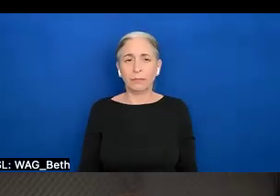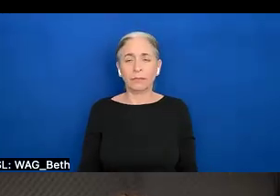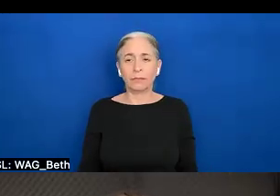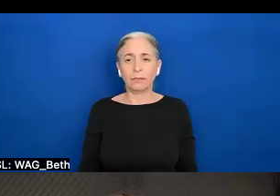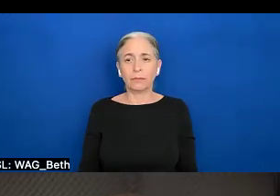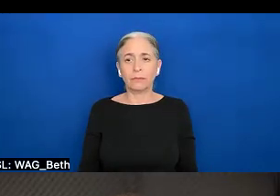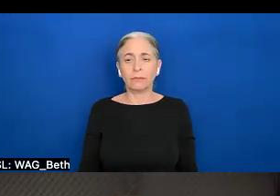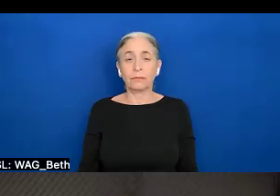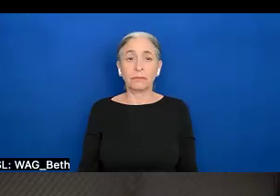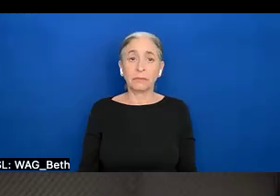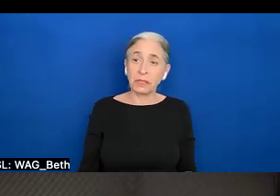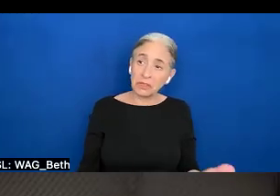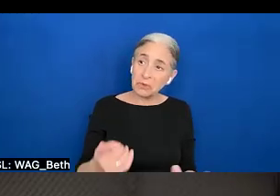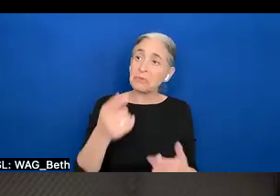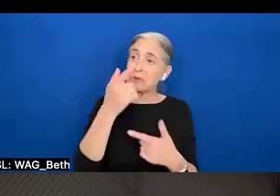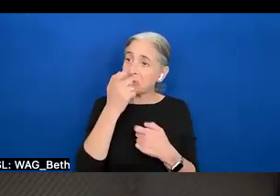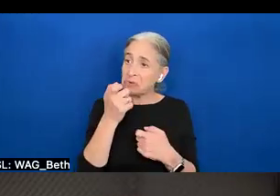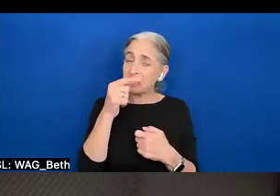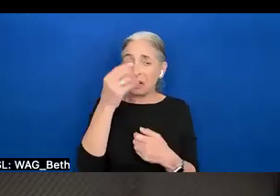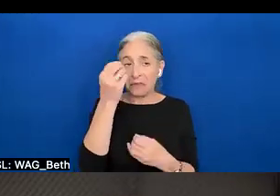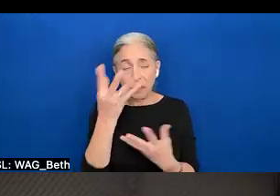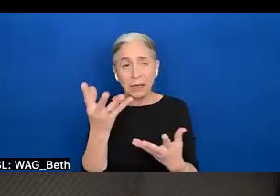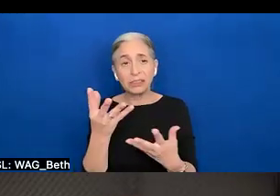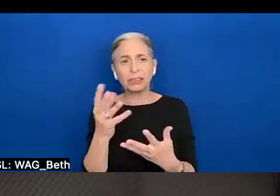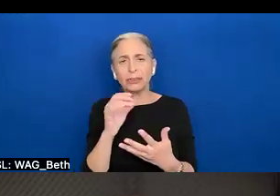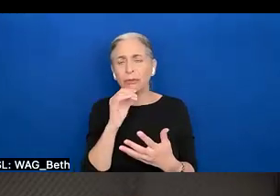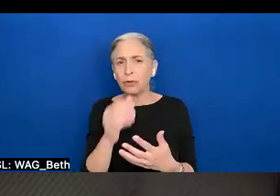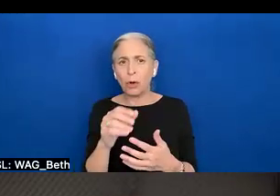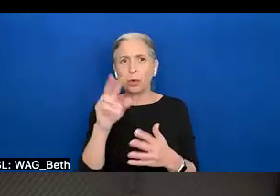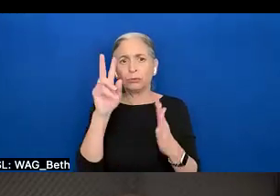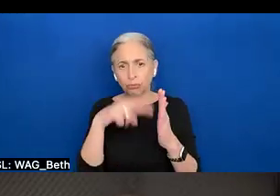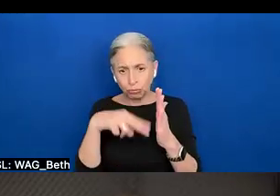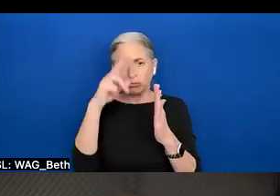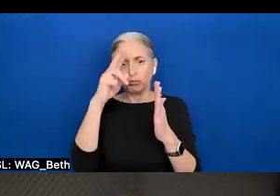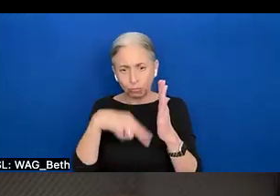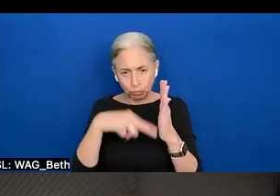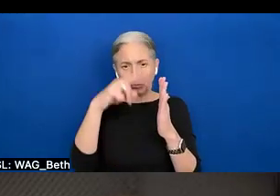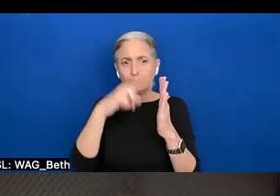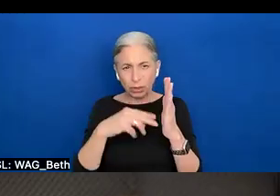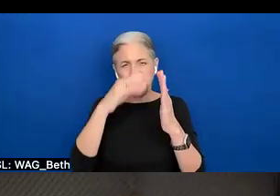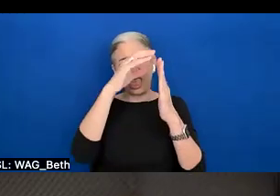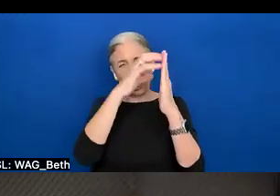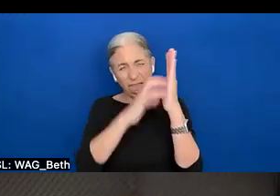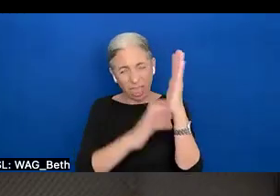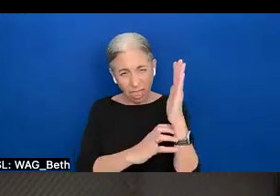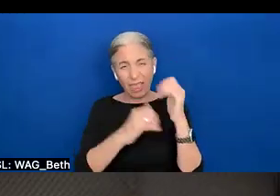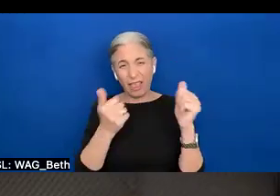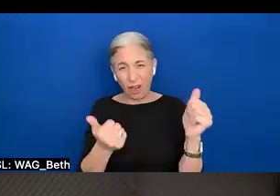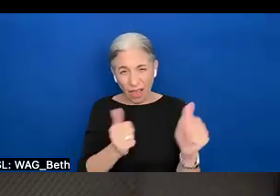for you, you do not go through all the text of that publication.